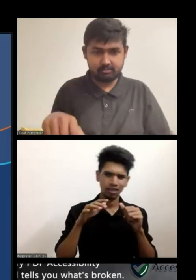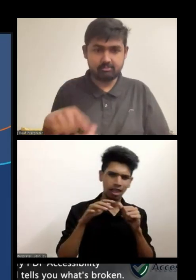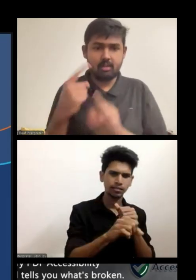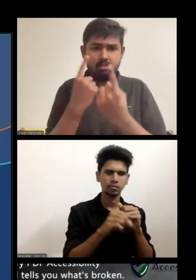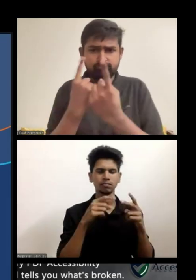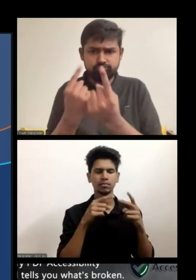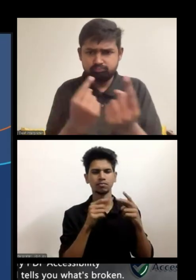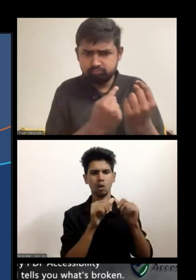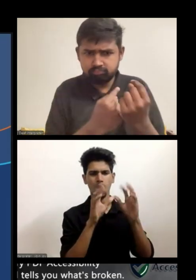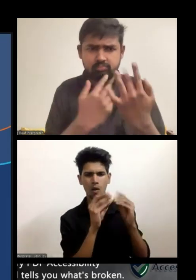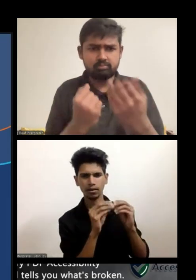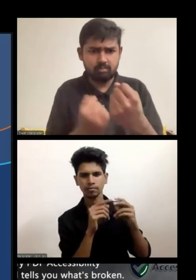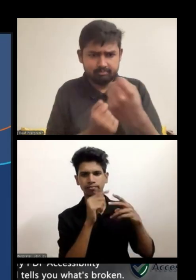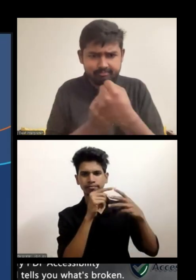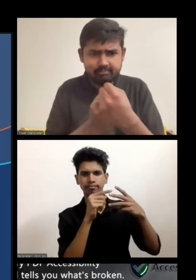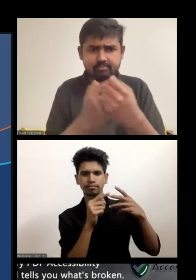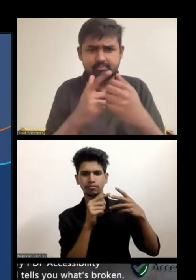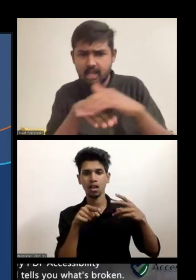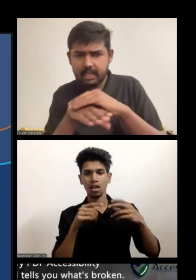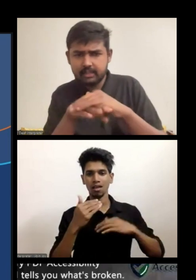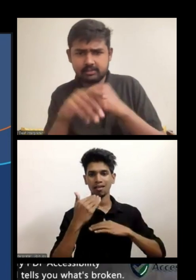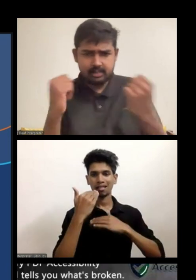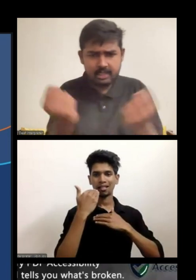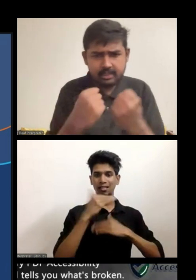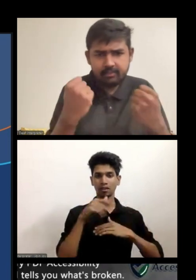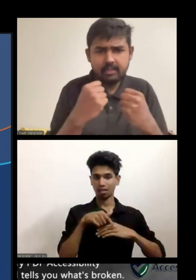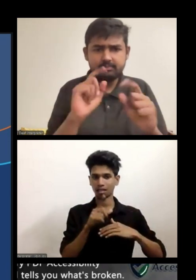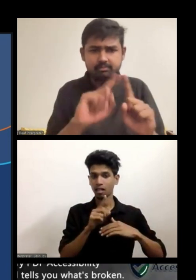So when we work on this, we often talk about the accessibility.